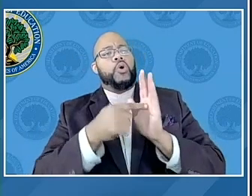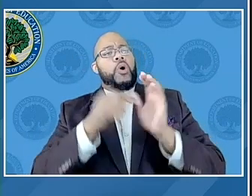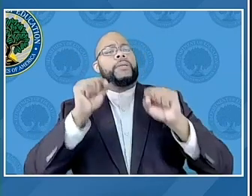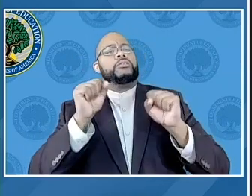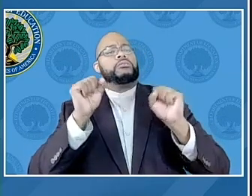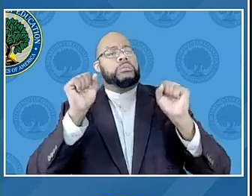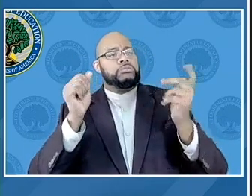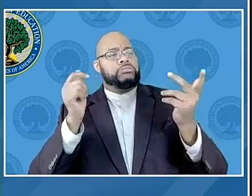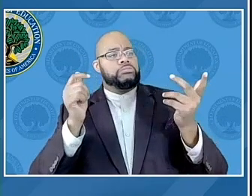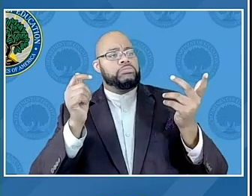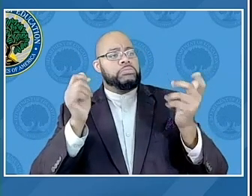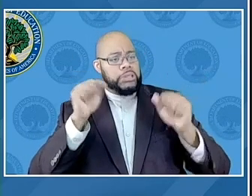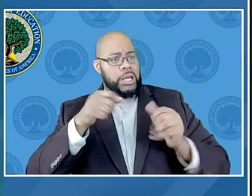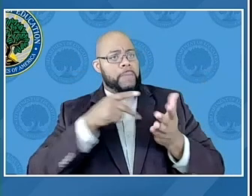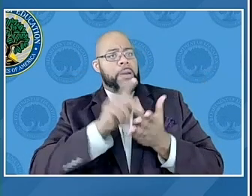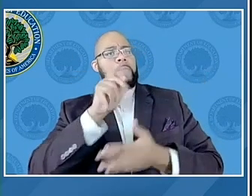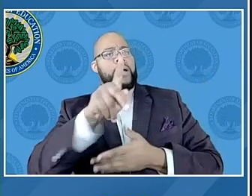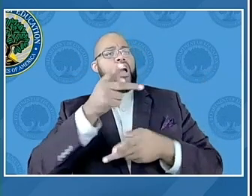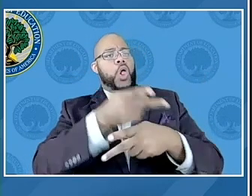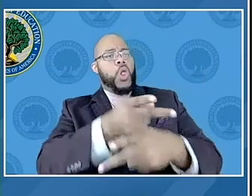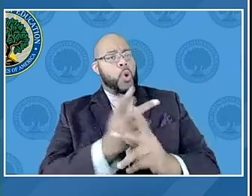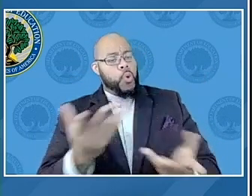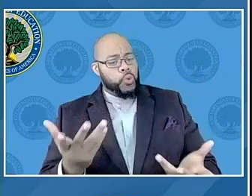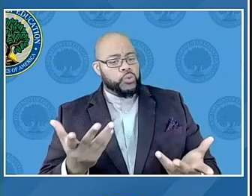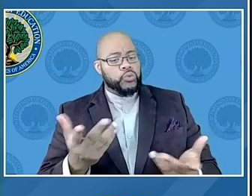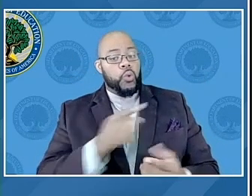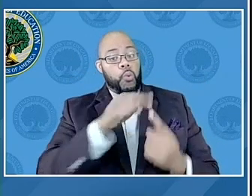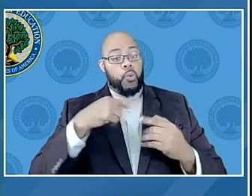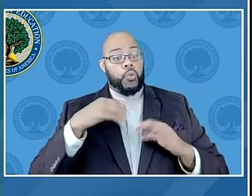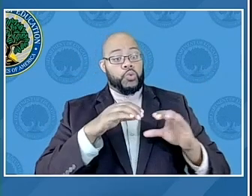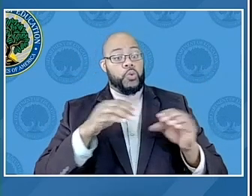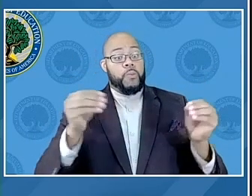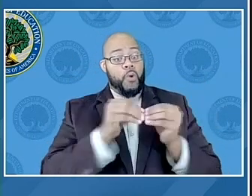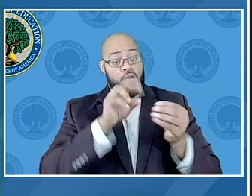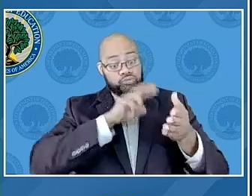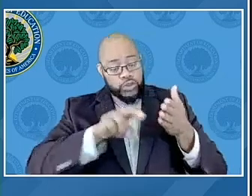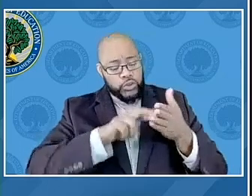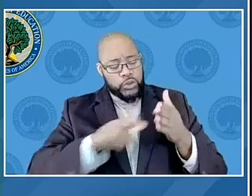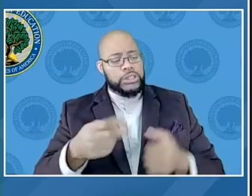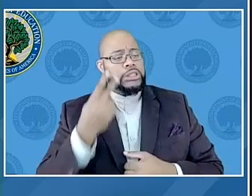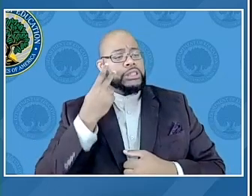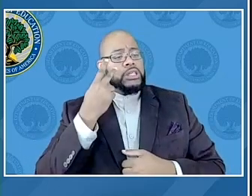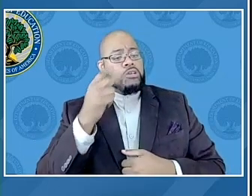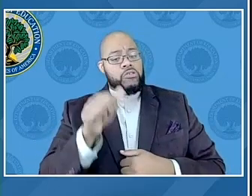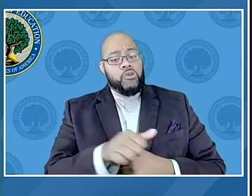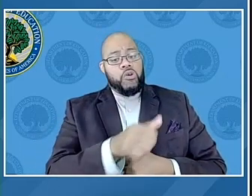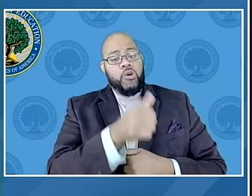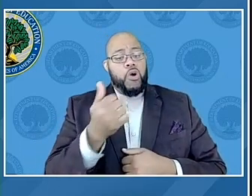repay the loans. When we do further research, we see in other situations, such as the banking